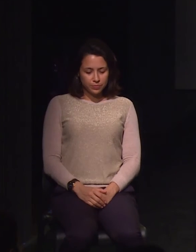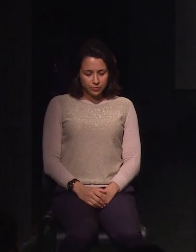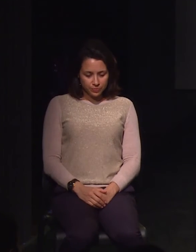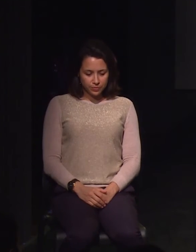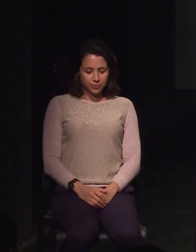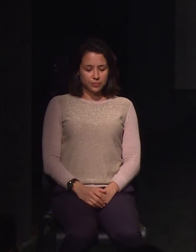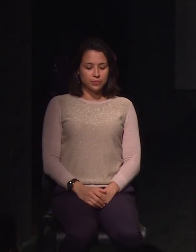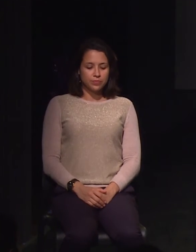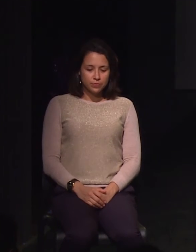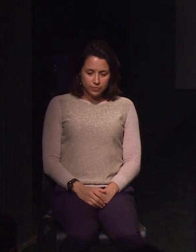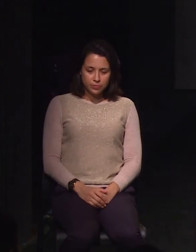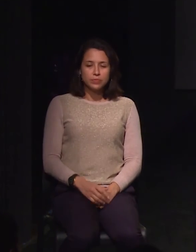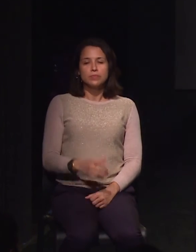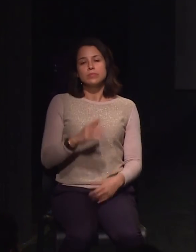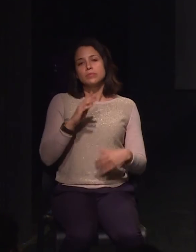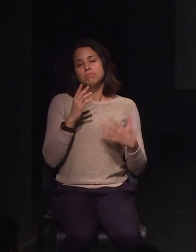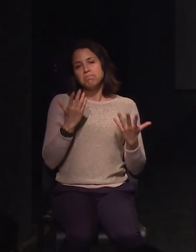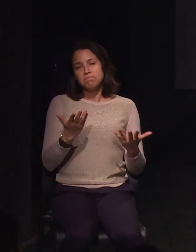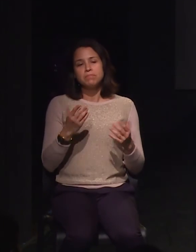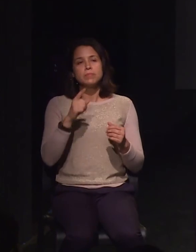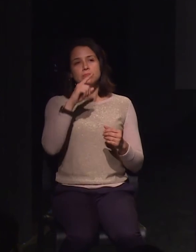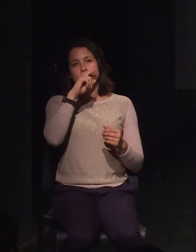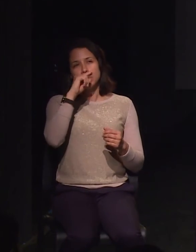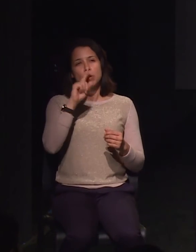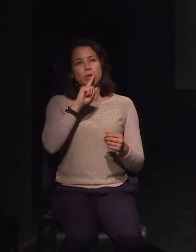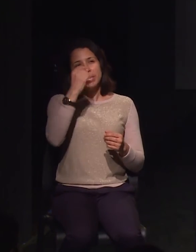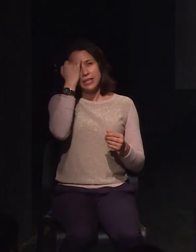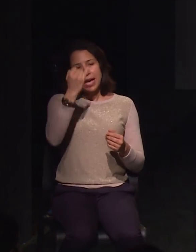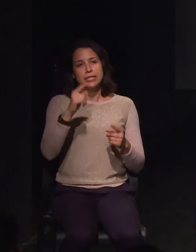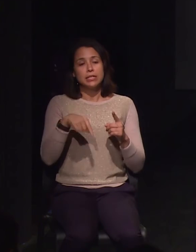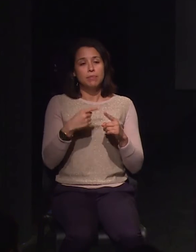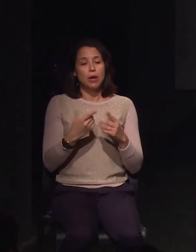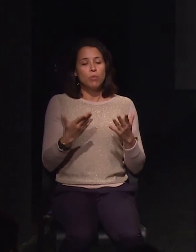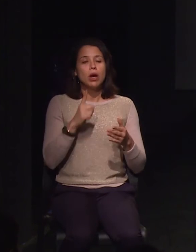it’s dance, or music, or the arts at large, is something I’ve always been interested